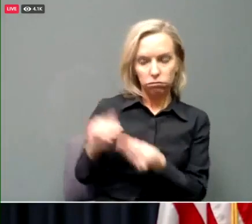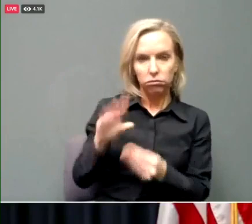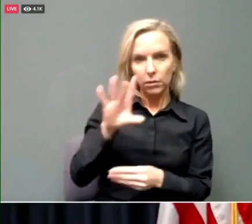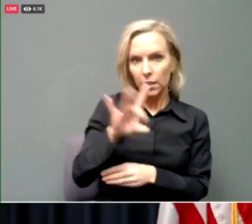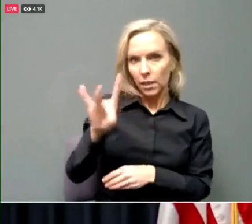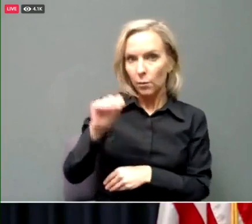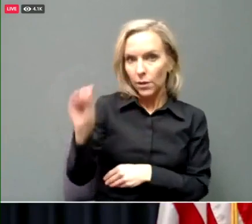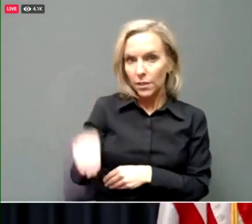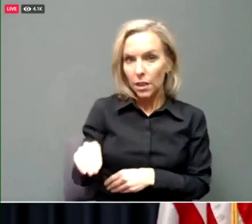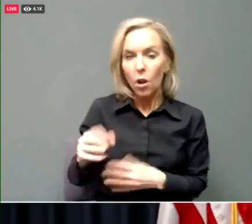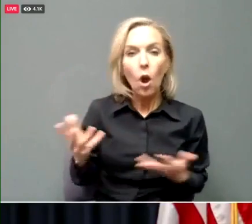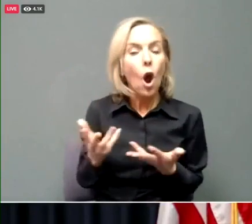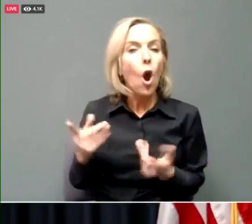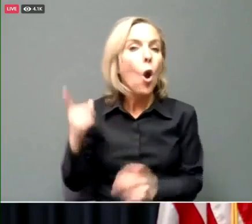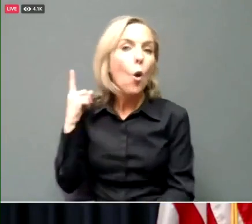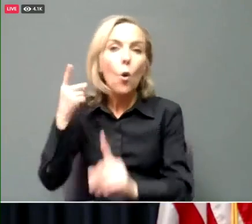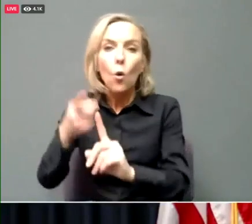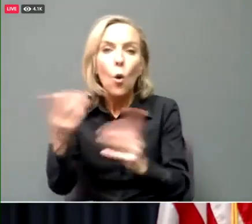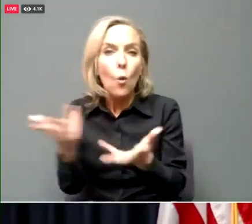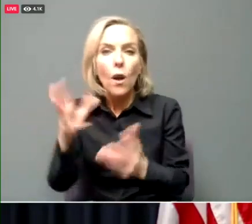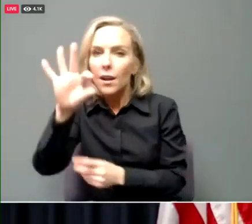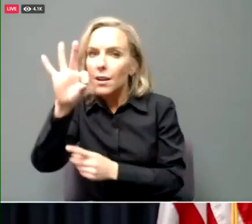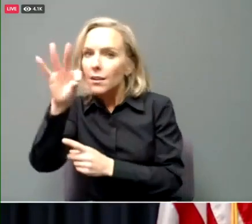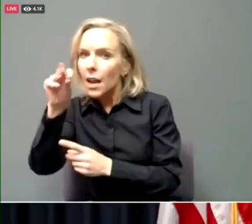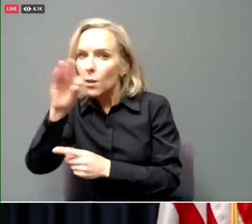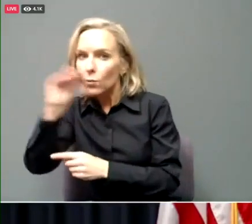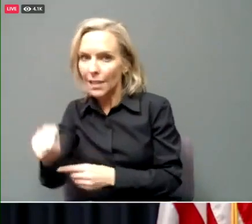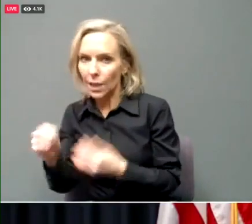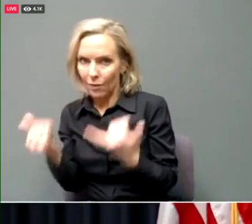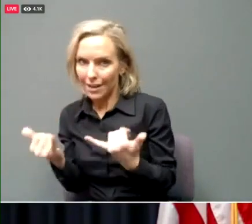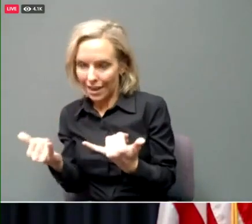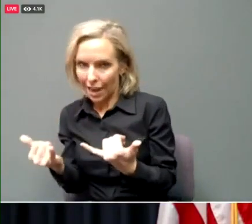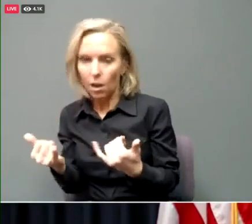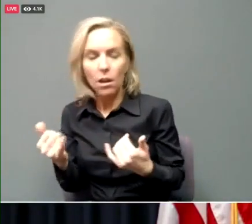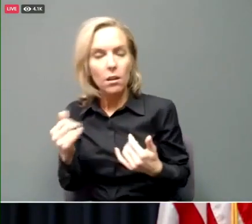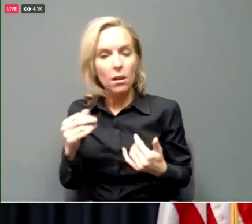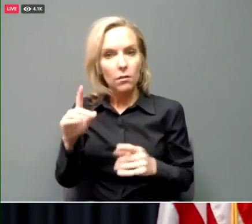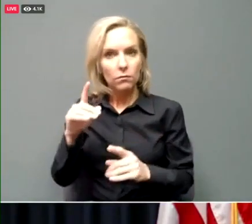good three weeks in to be that close as I stand here today, even with all the